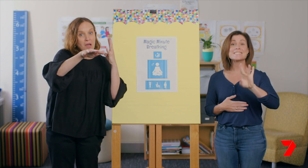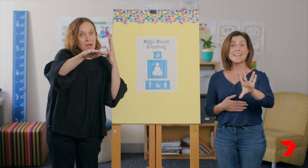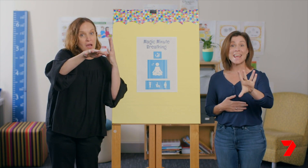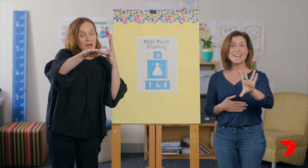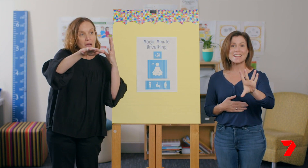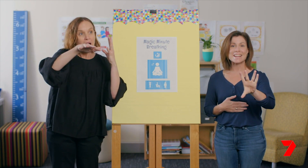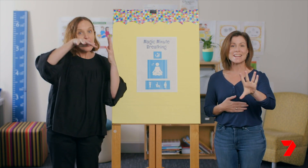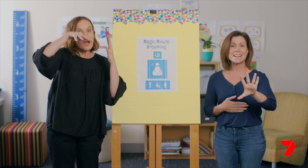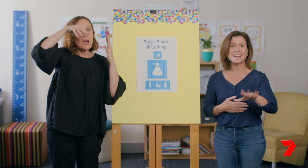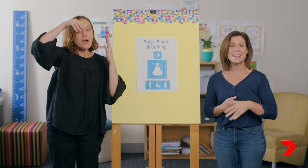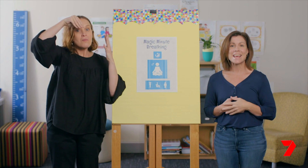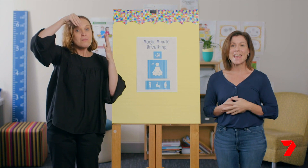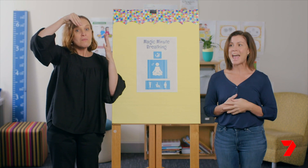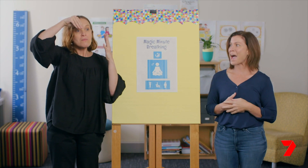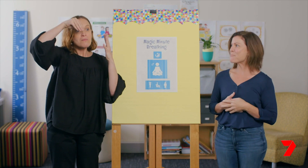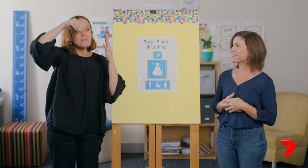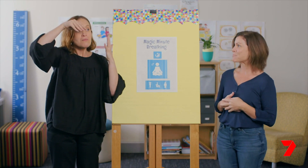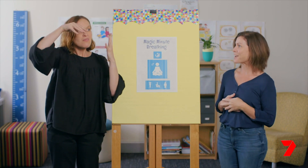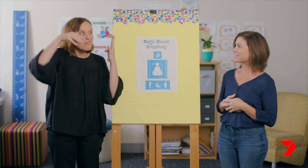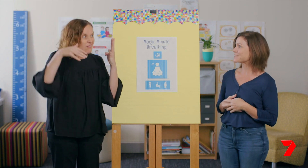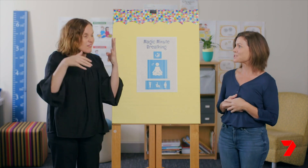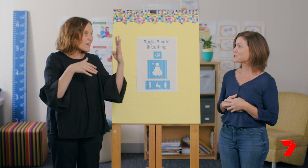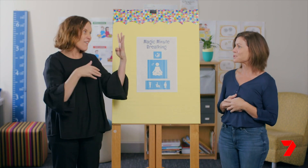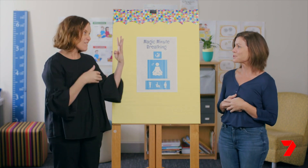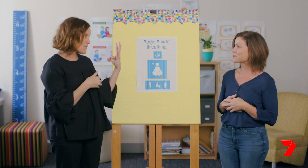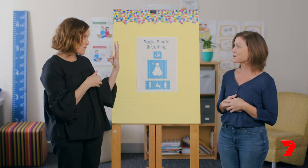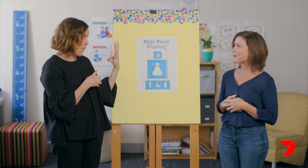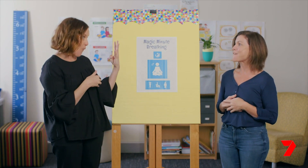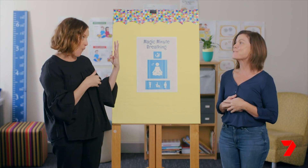ten. How many breaths did you do?